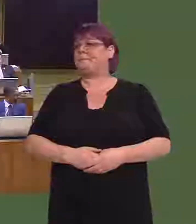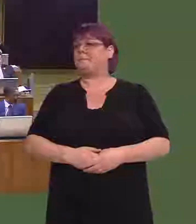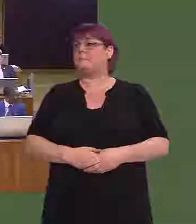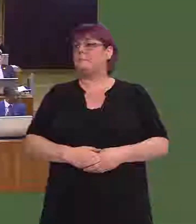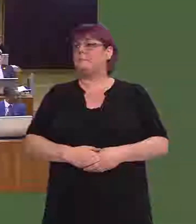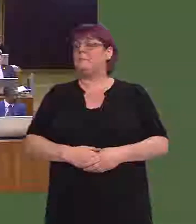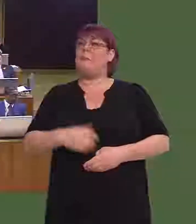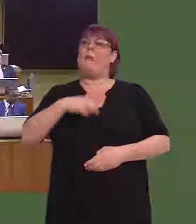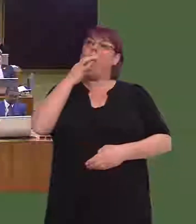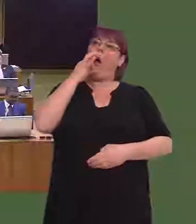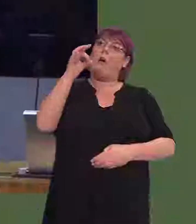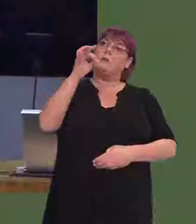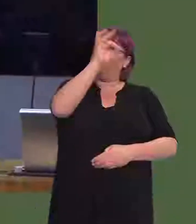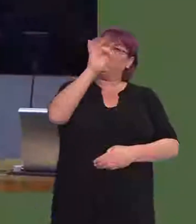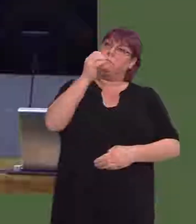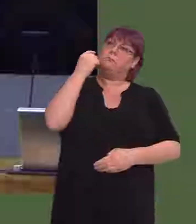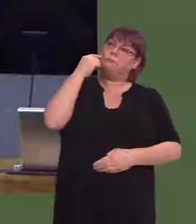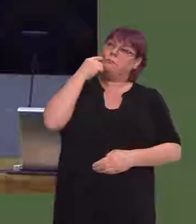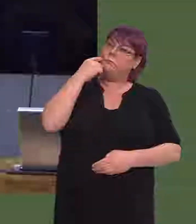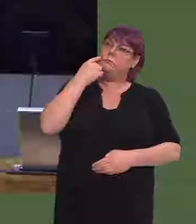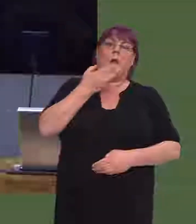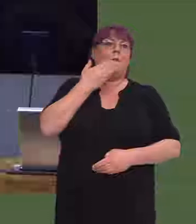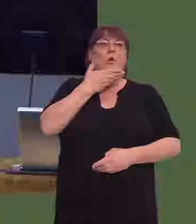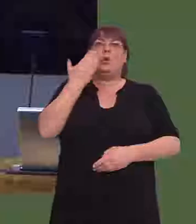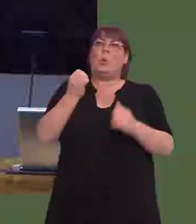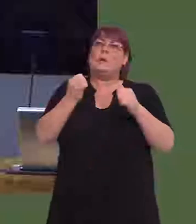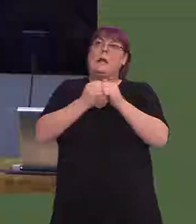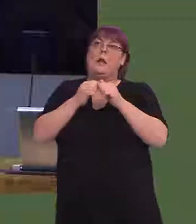If there's a 'no deal' Brexit, obviously, there will be certain consequences that would